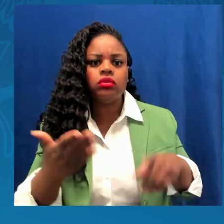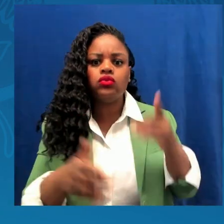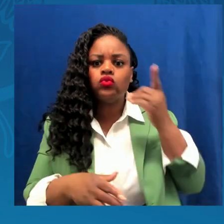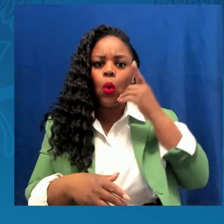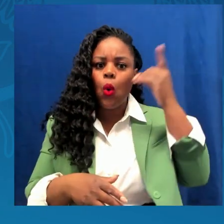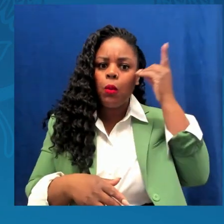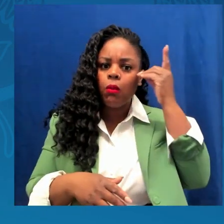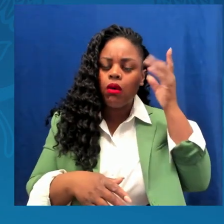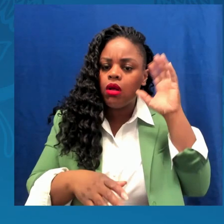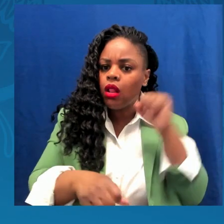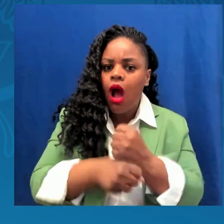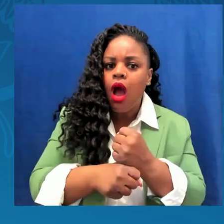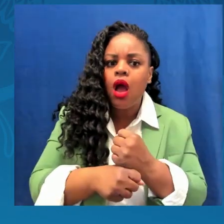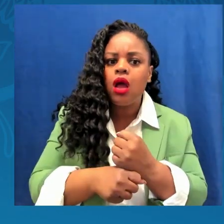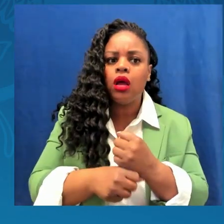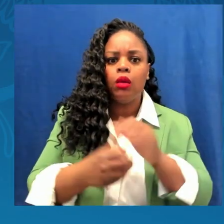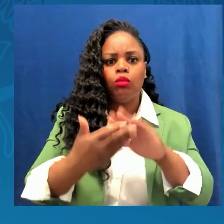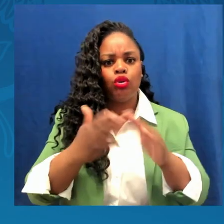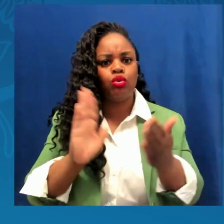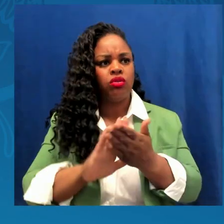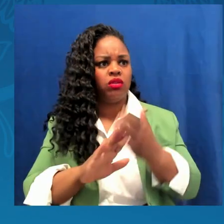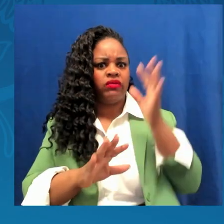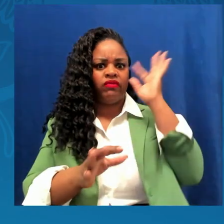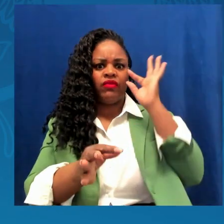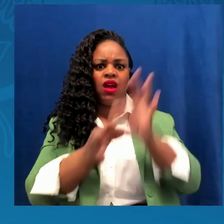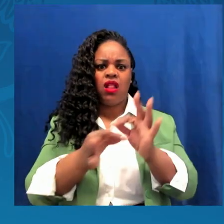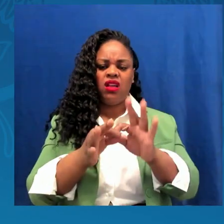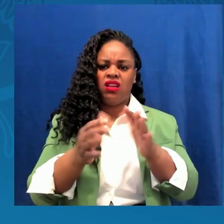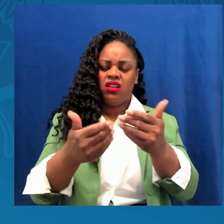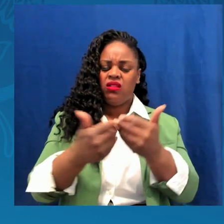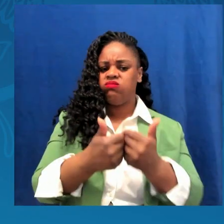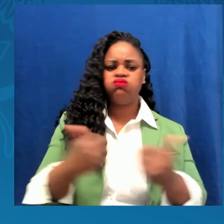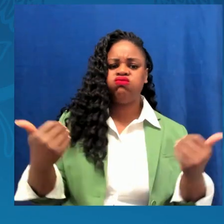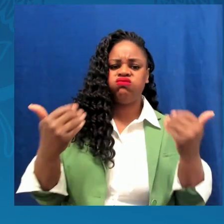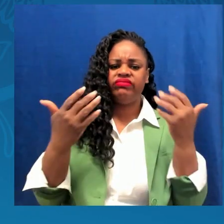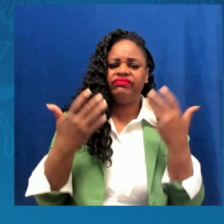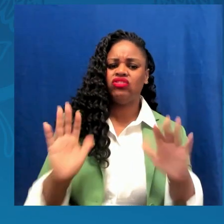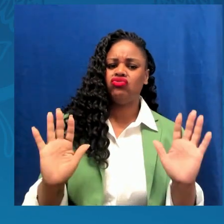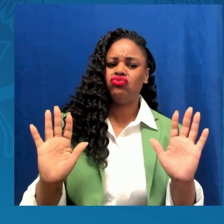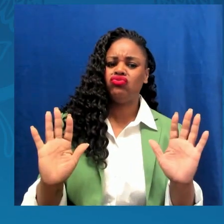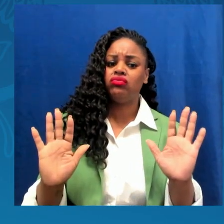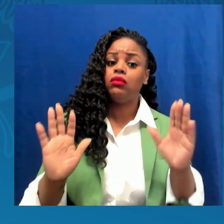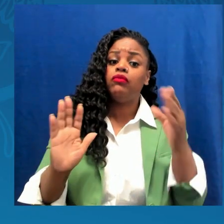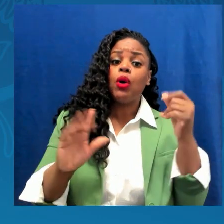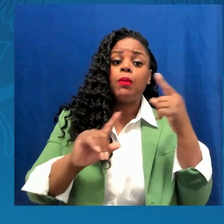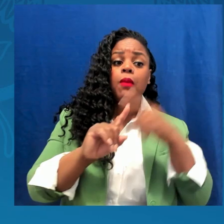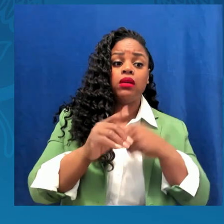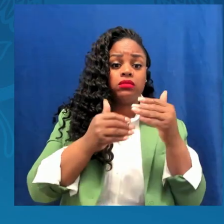to be kept apart. Over the past few months, our administration has been in constant communication